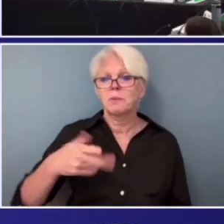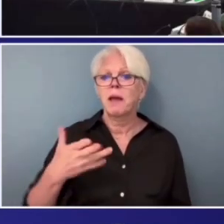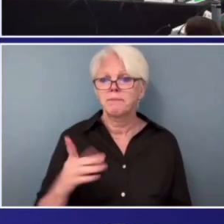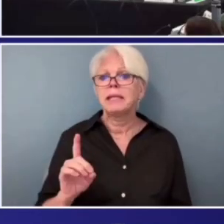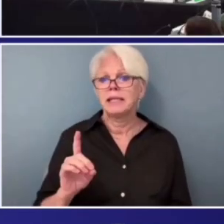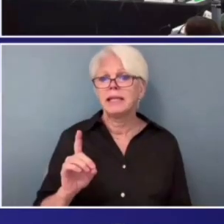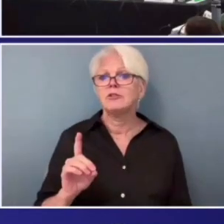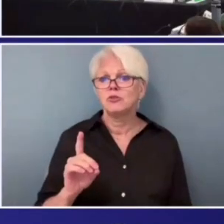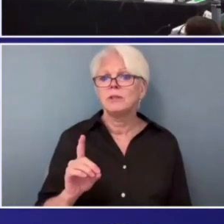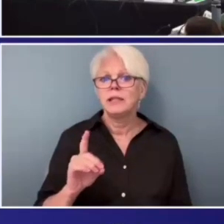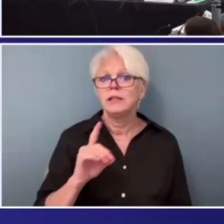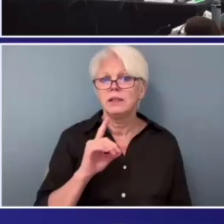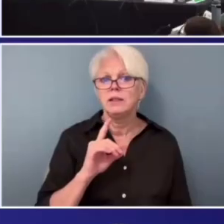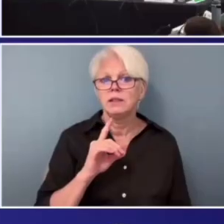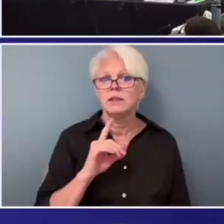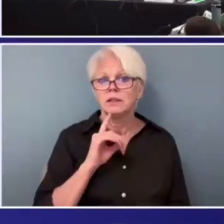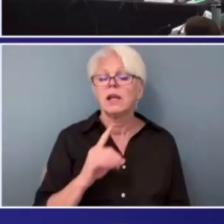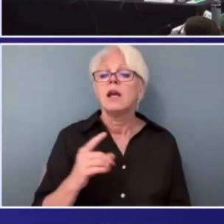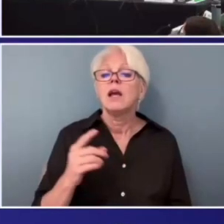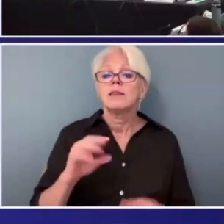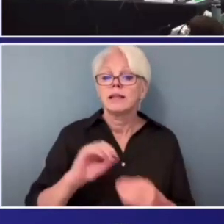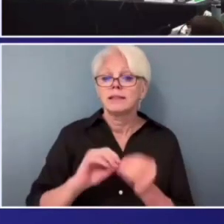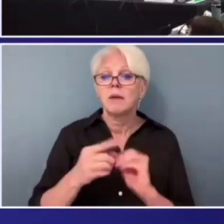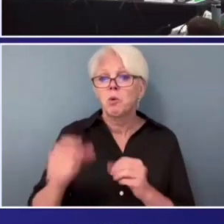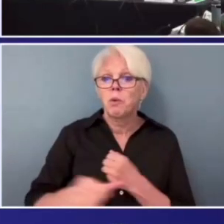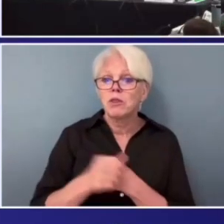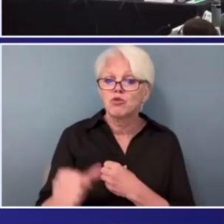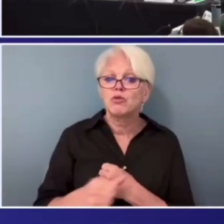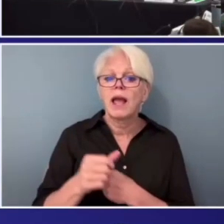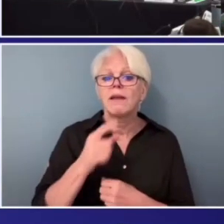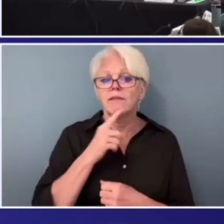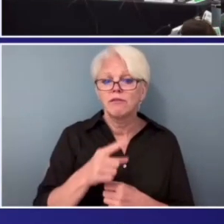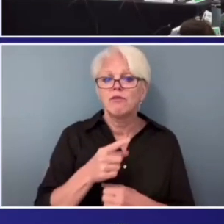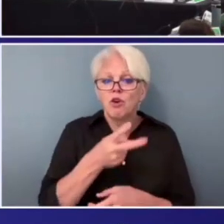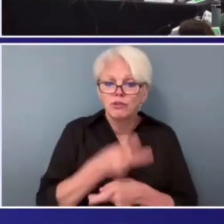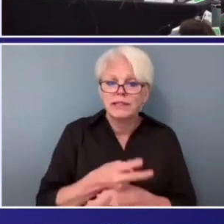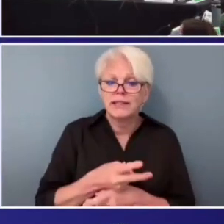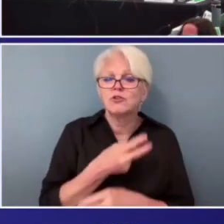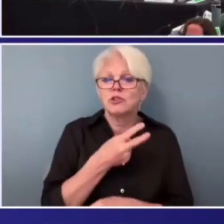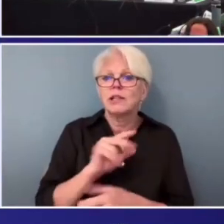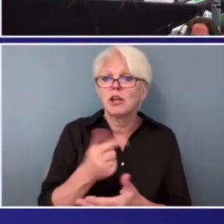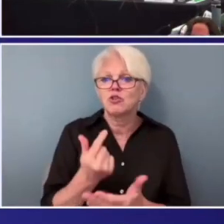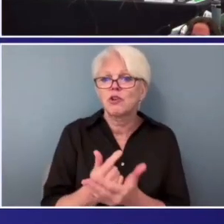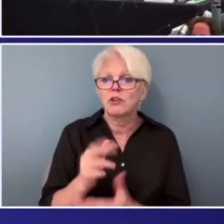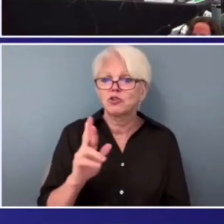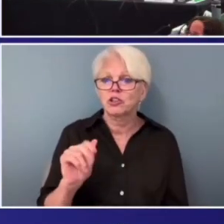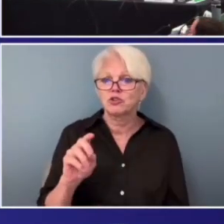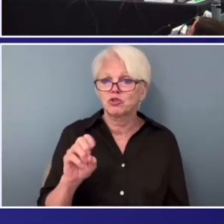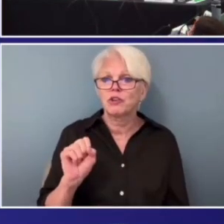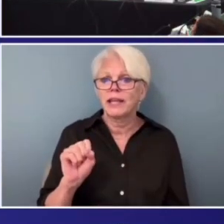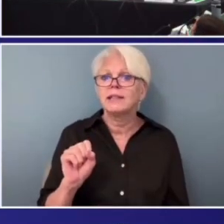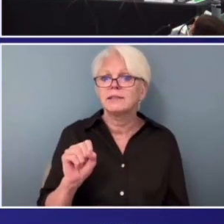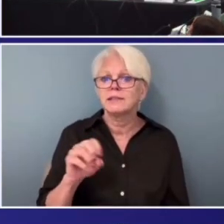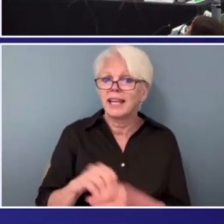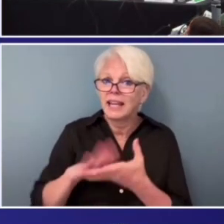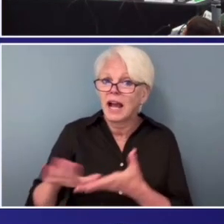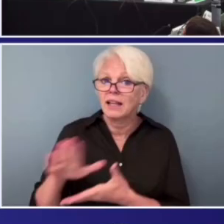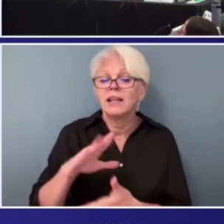The number one threat to retention and graduation rates in college is mental health. It's not financial aid.